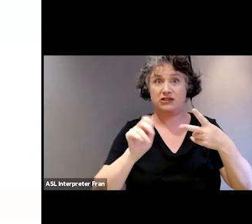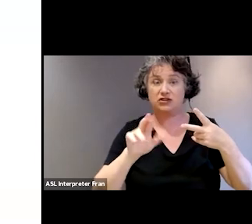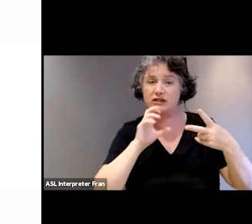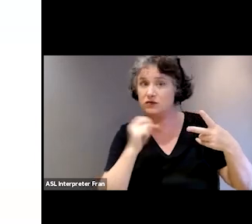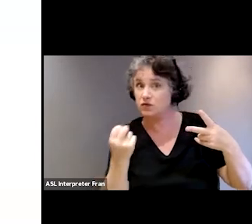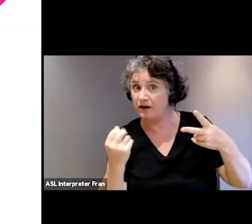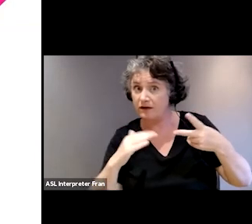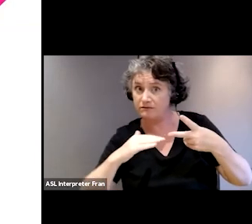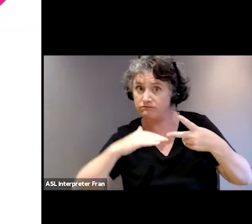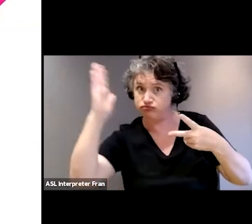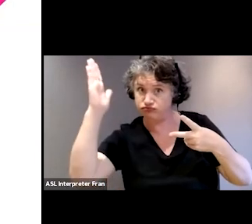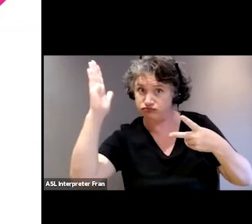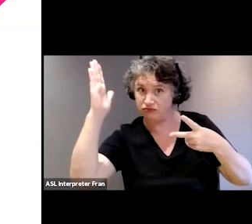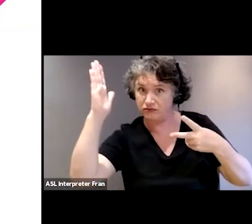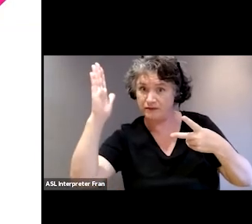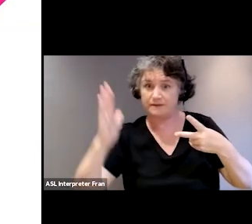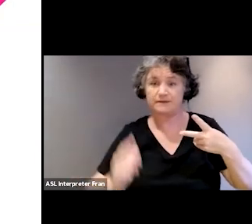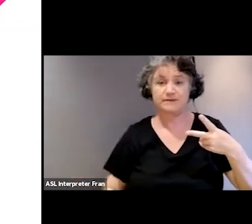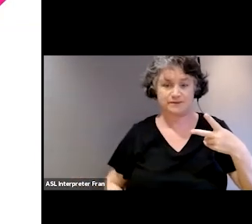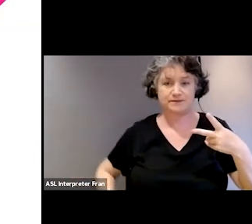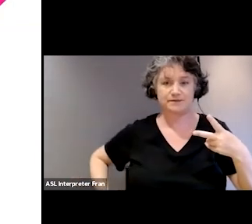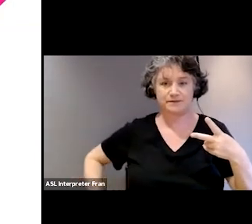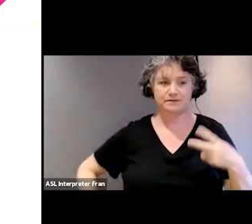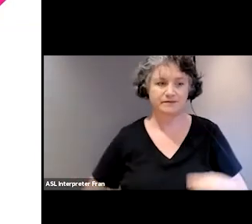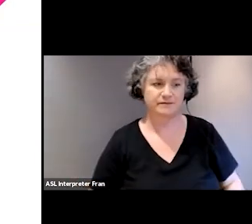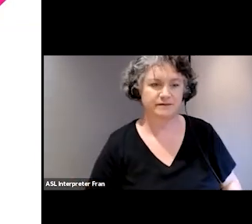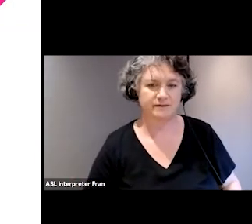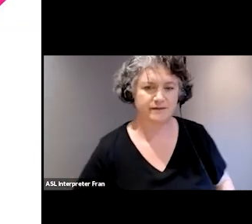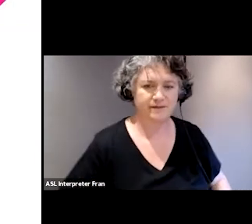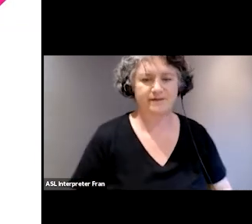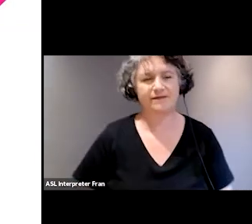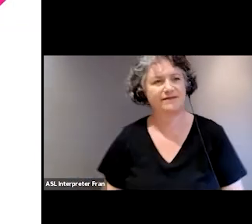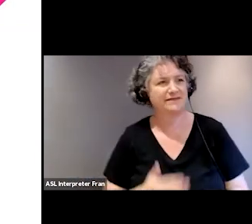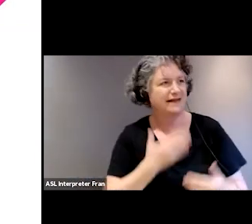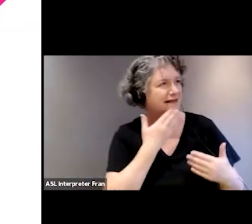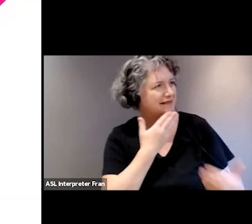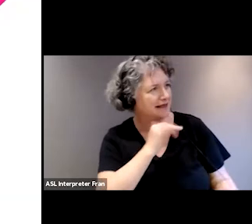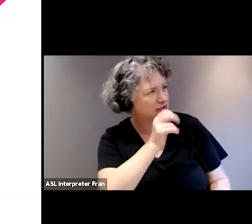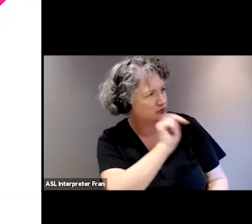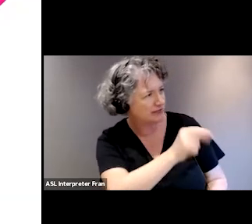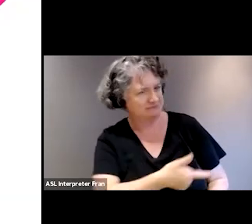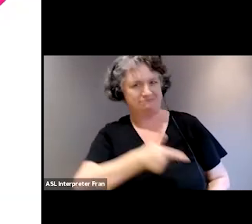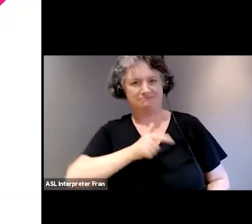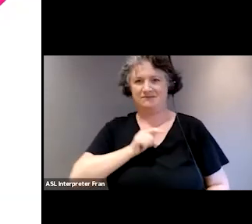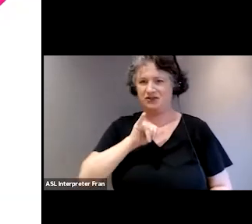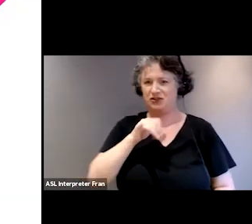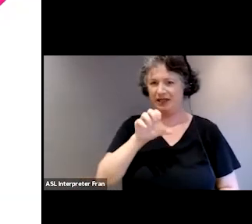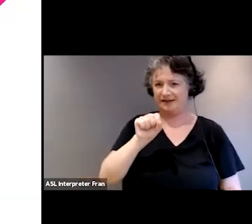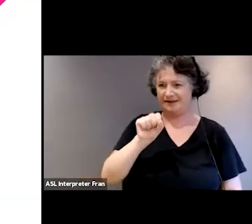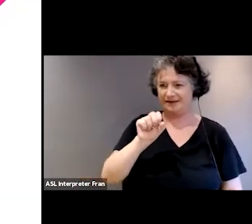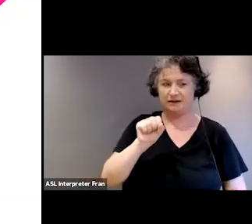with the virus in this strain of the virus. So there are four different types of vaccines that are currently approved in Canada. For the sake of this presentation we